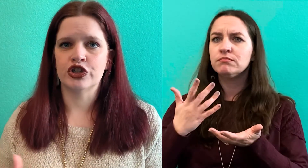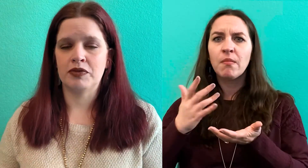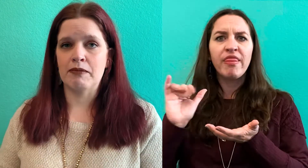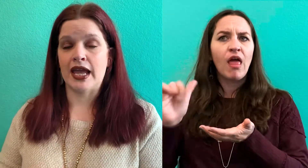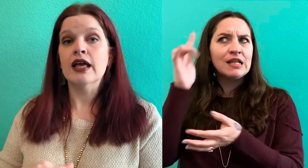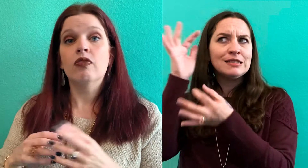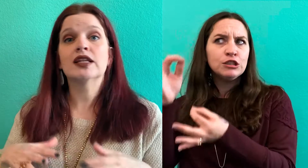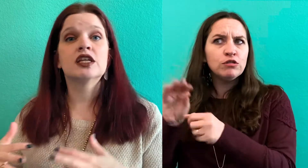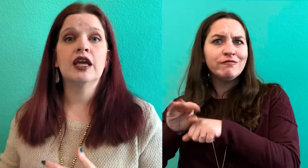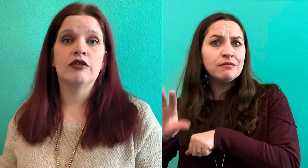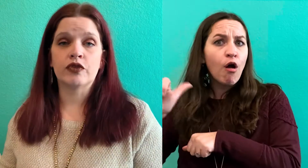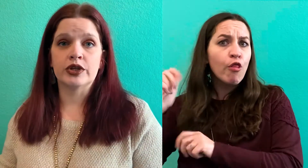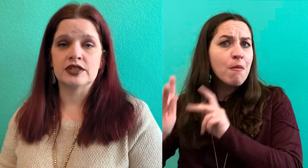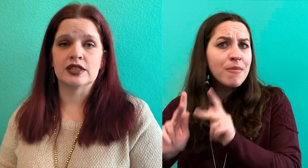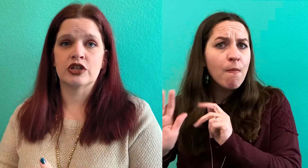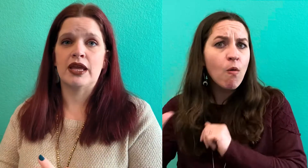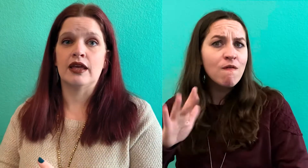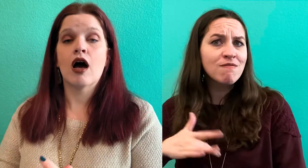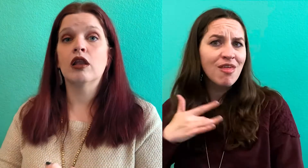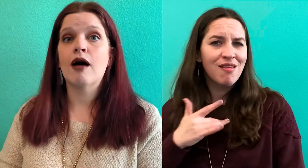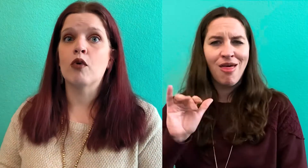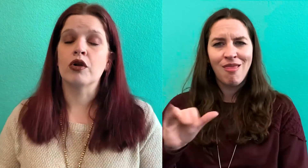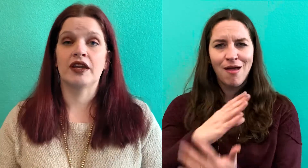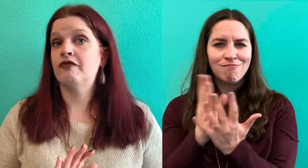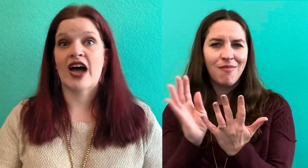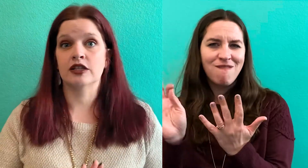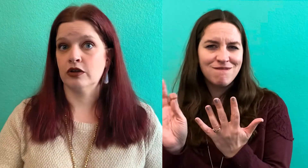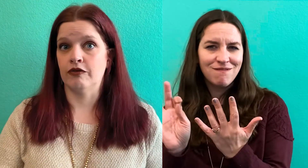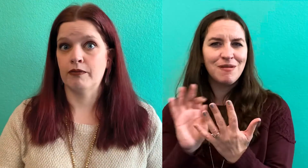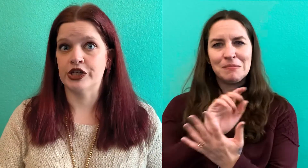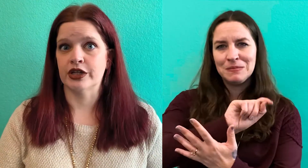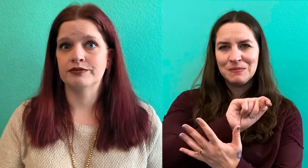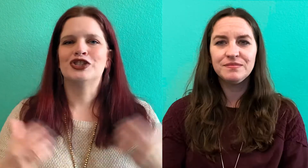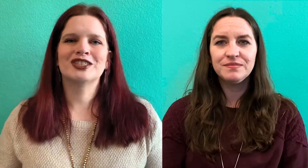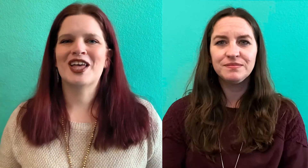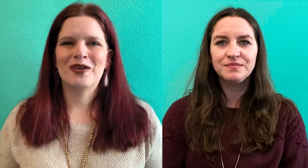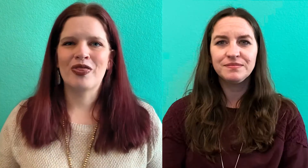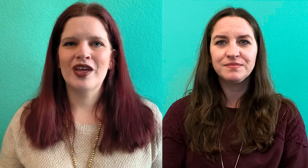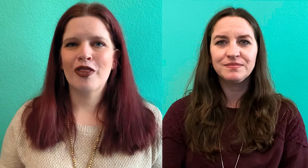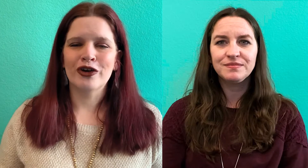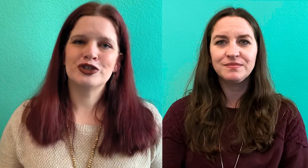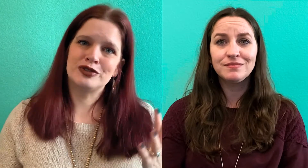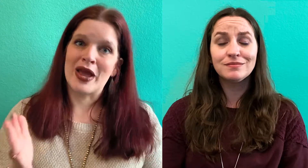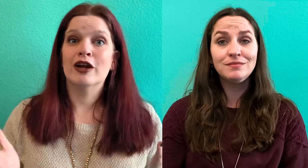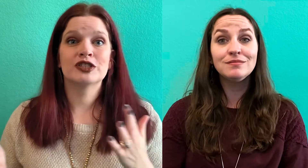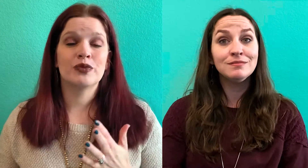should be made. That's going to influence decision making a lot more than facts or information, just like with the other pairs that we've talked